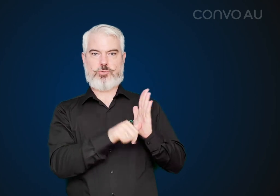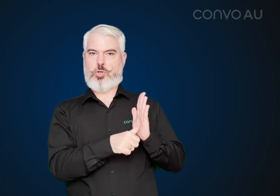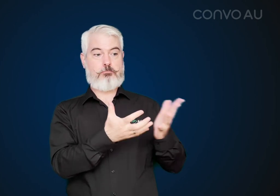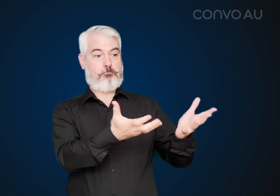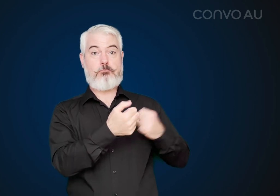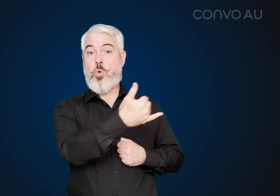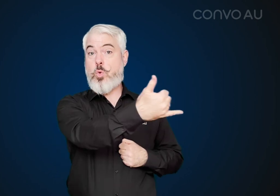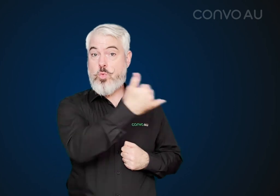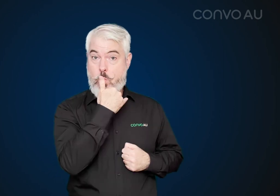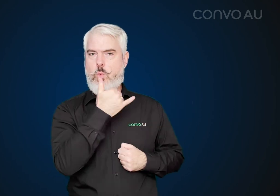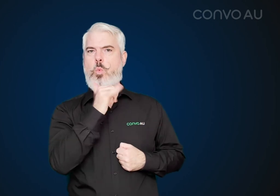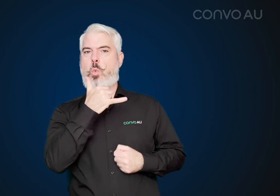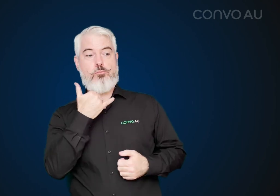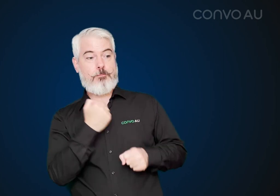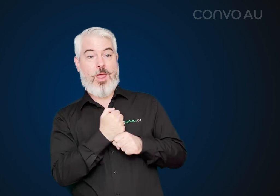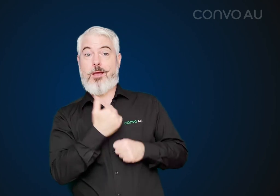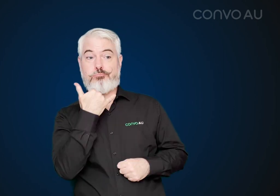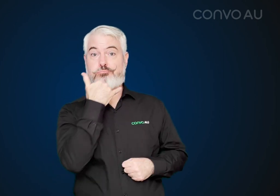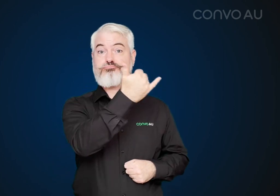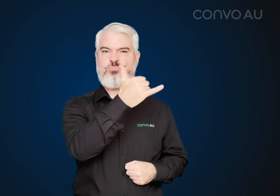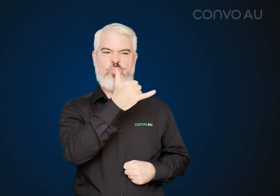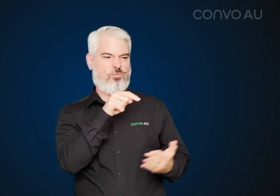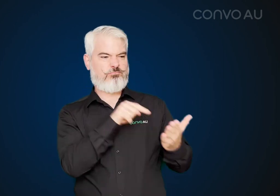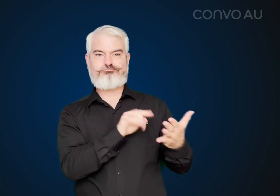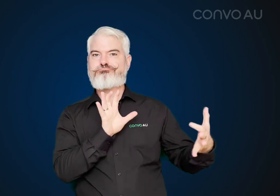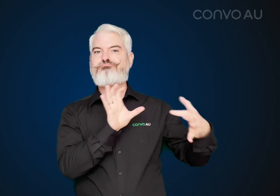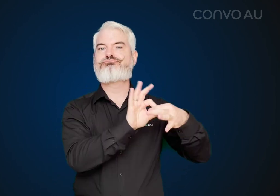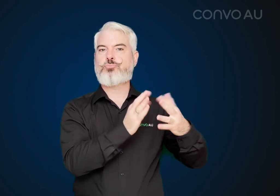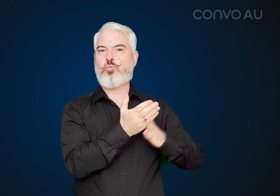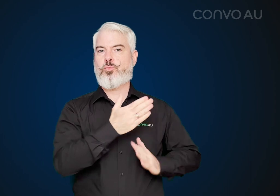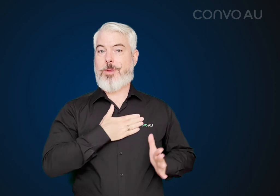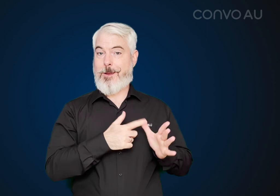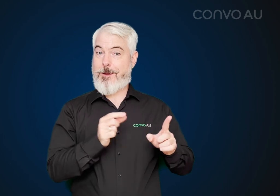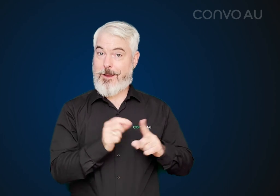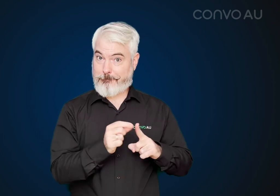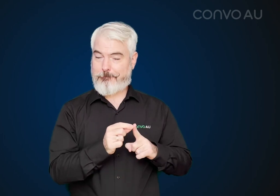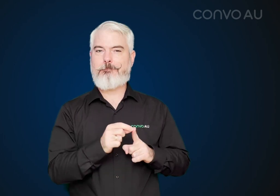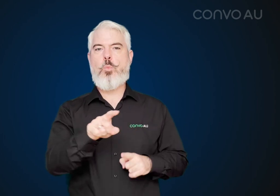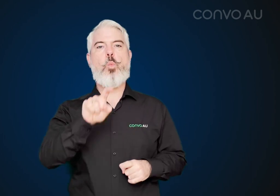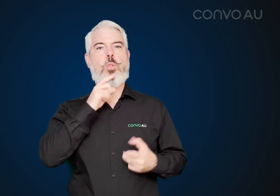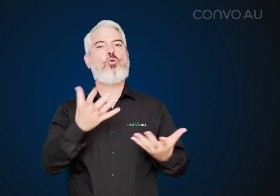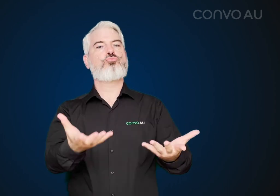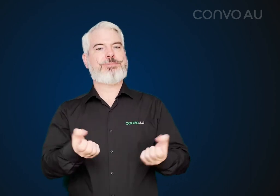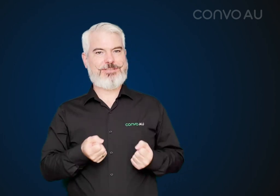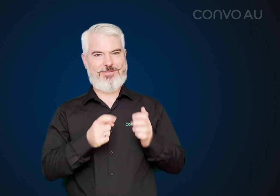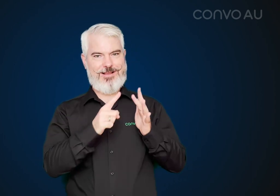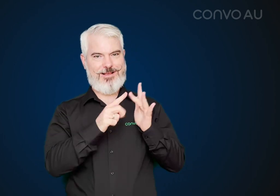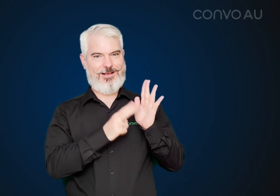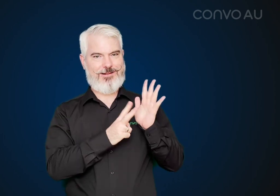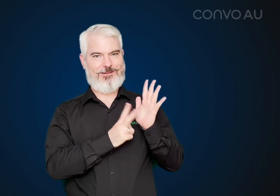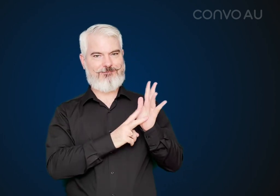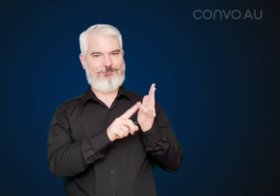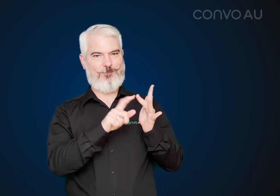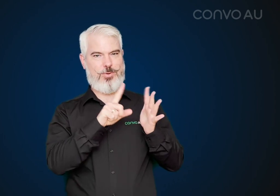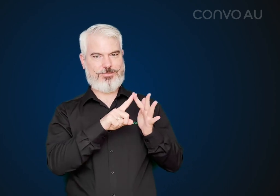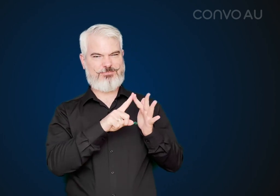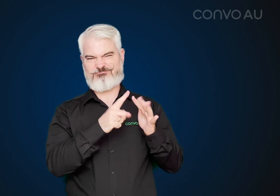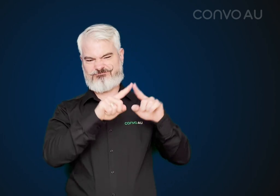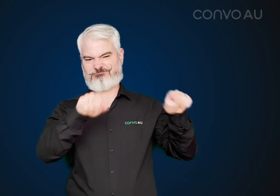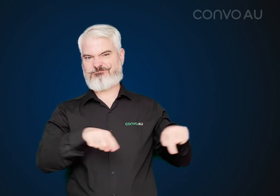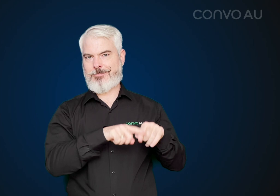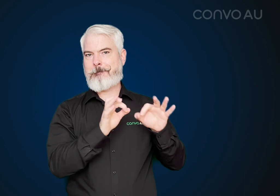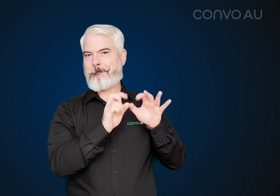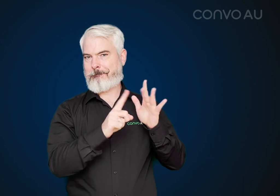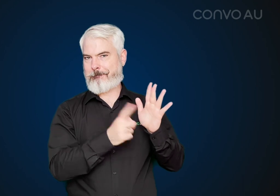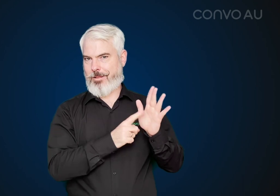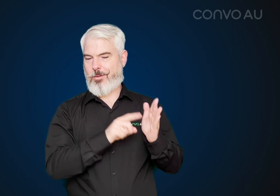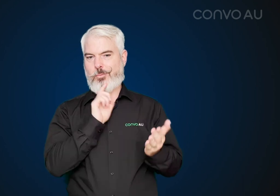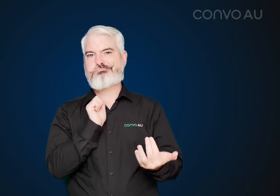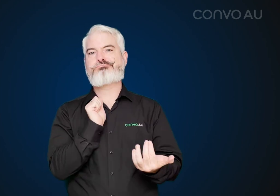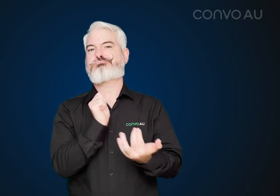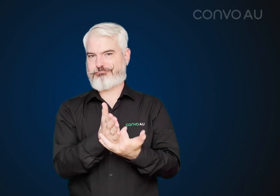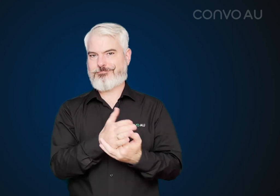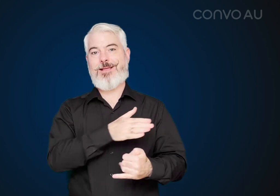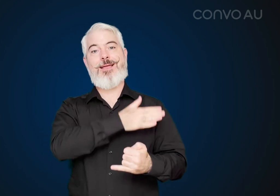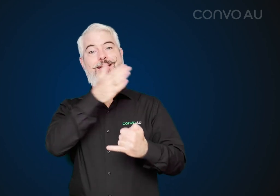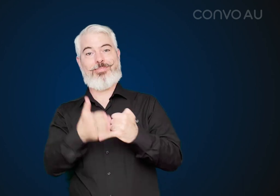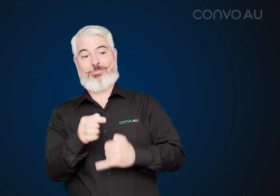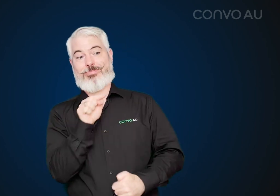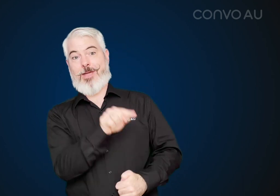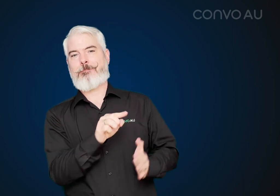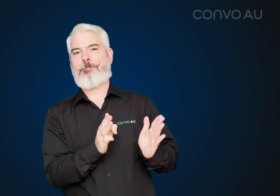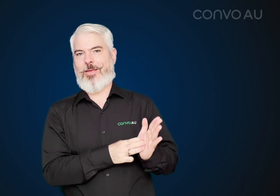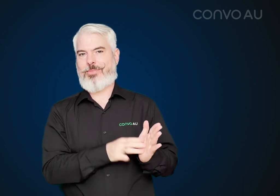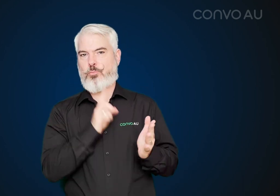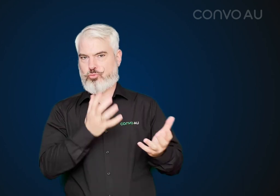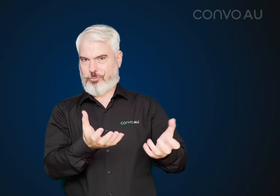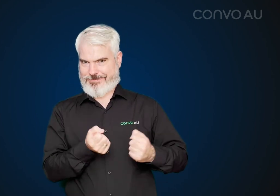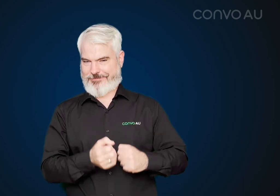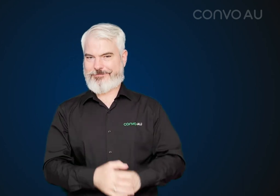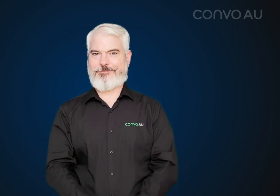you will receive an invoice at the end of that month.